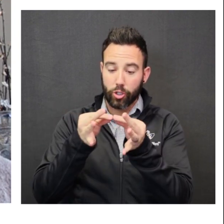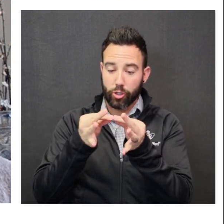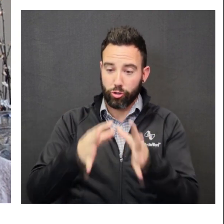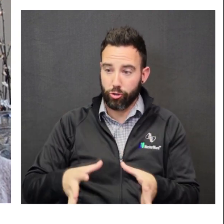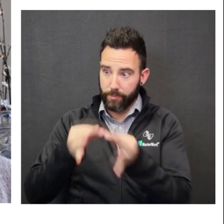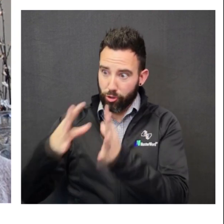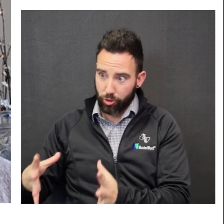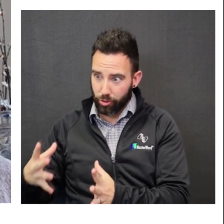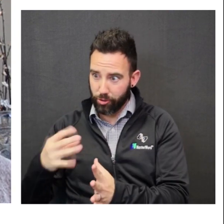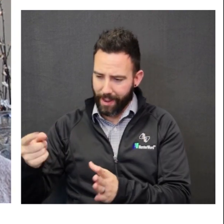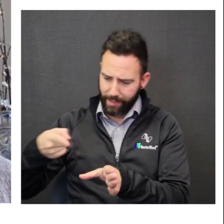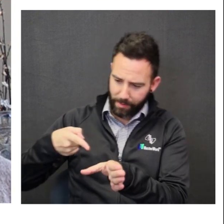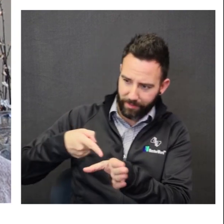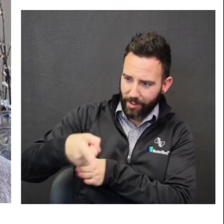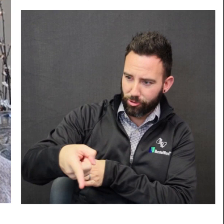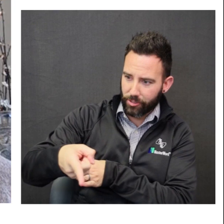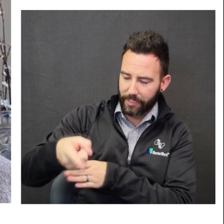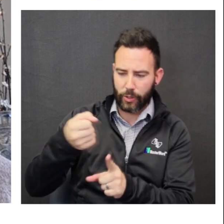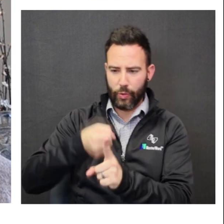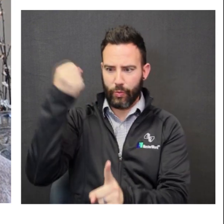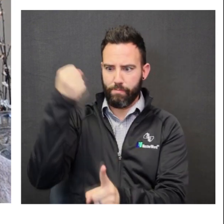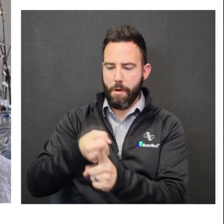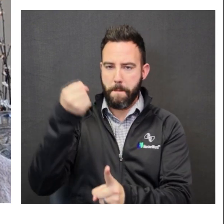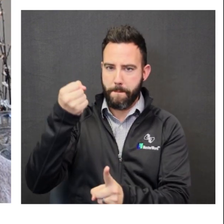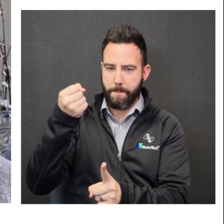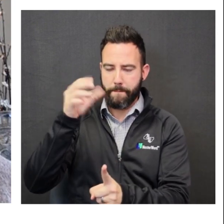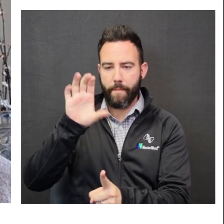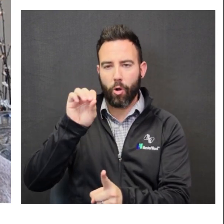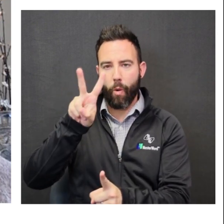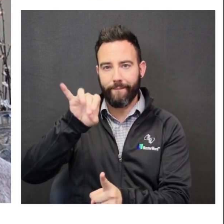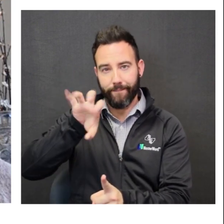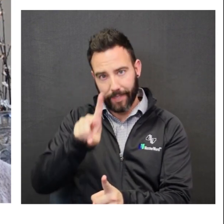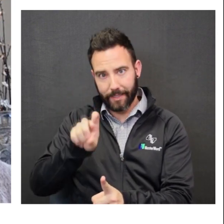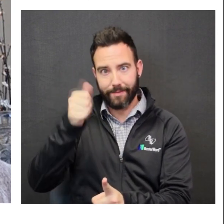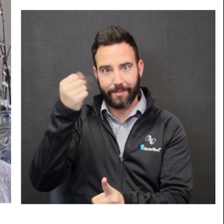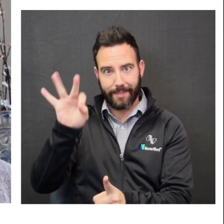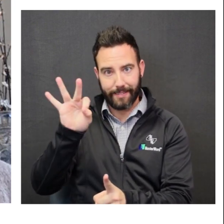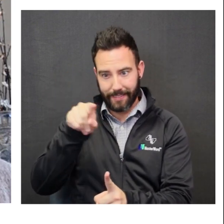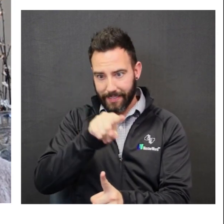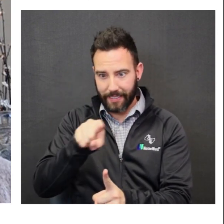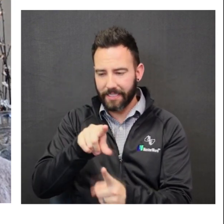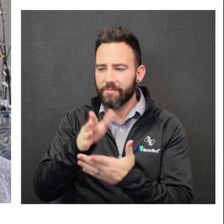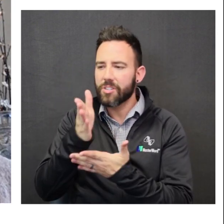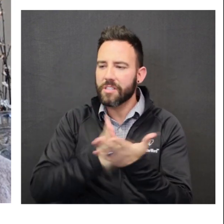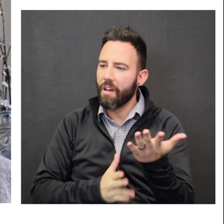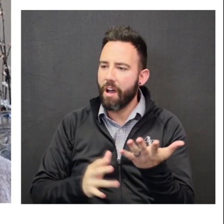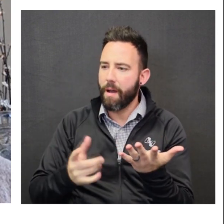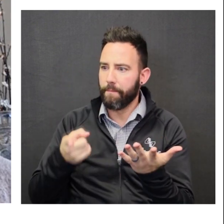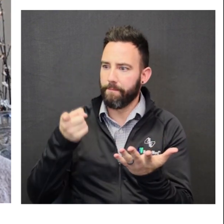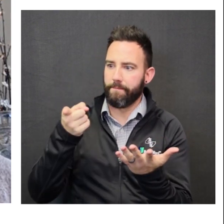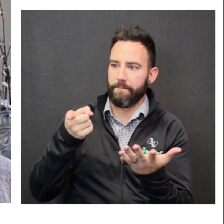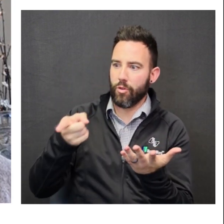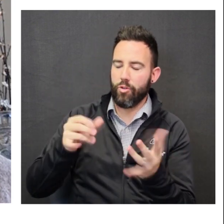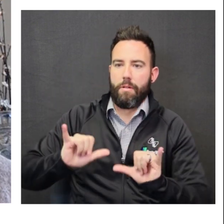interpreters as a profession has been affected by COVID-19, what are the lessons learned? What are the